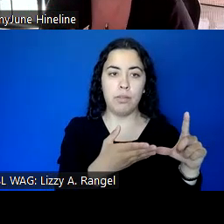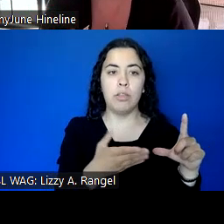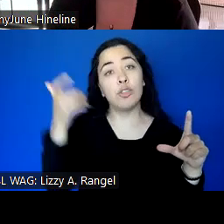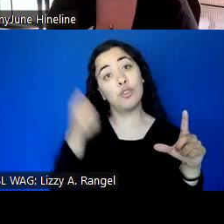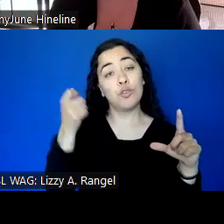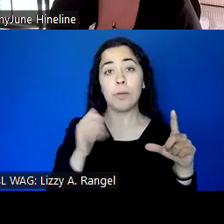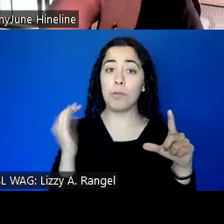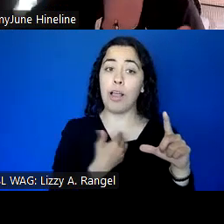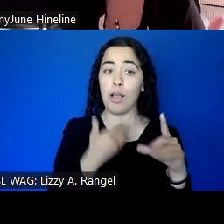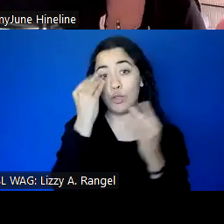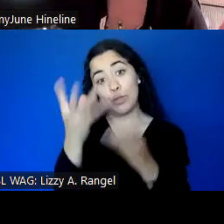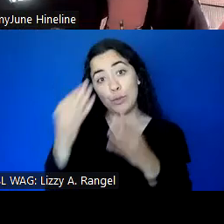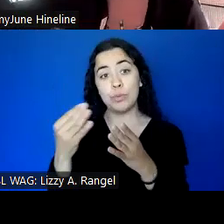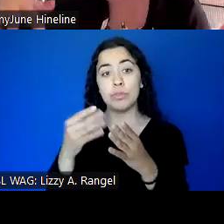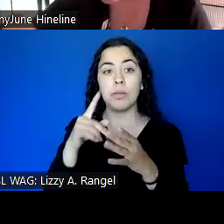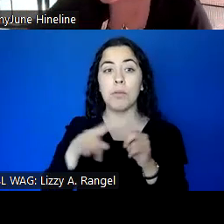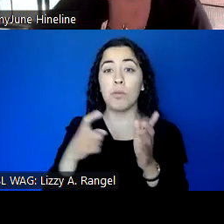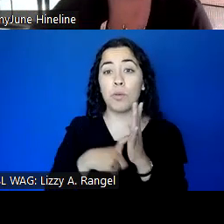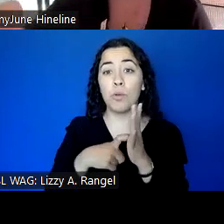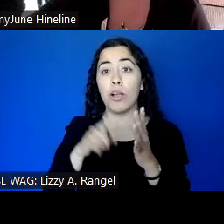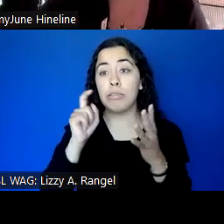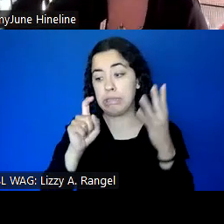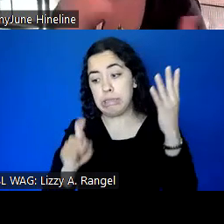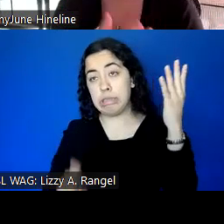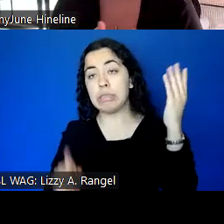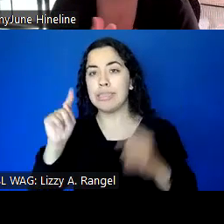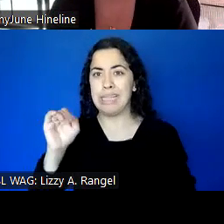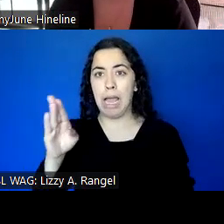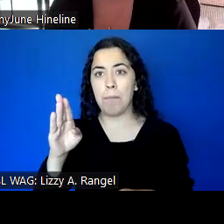and horizontal. And that's a whole nother talk, but we don't want to disabled those scroll bars.